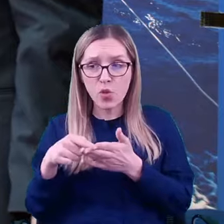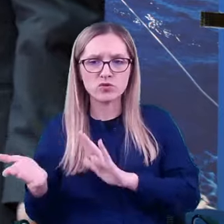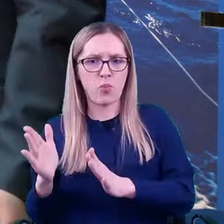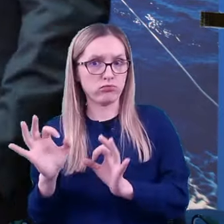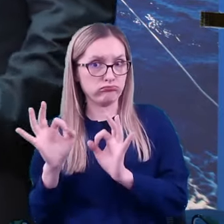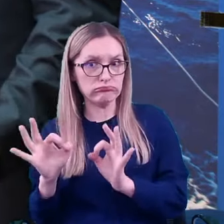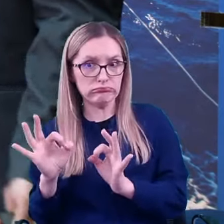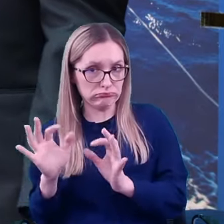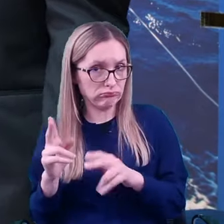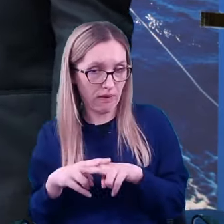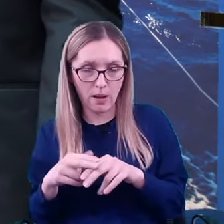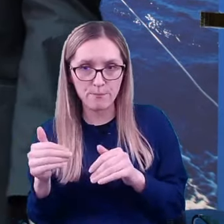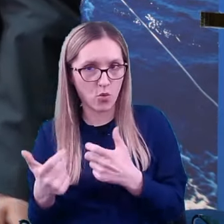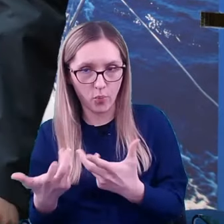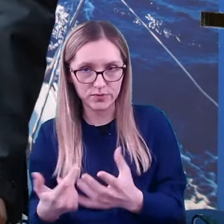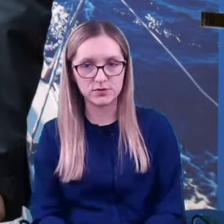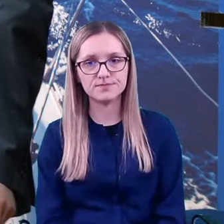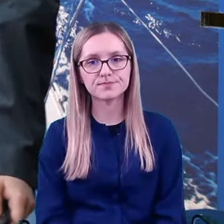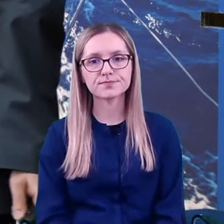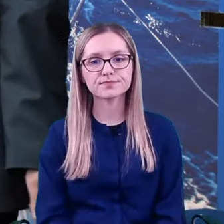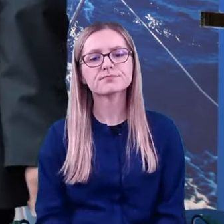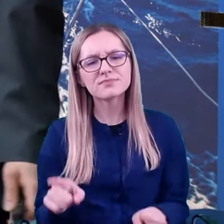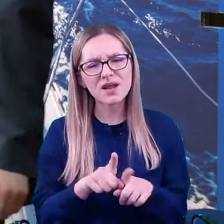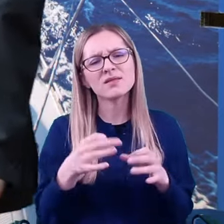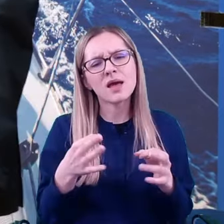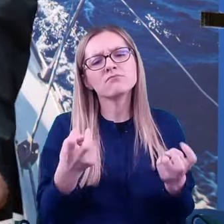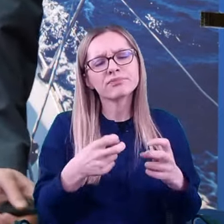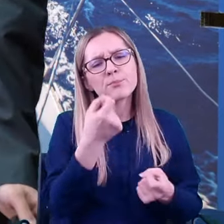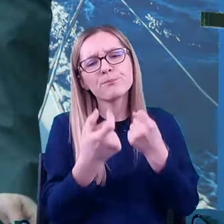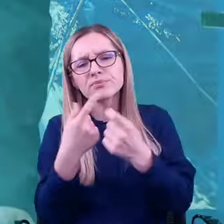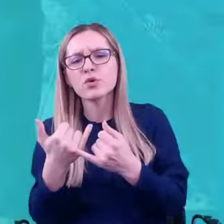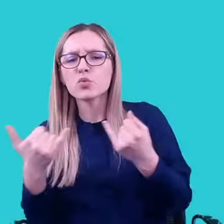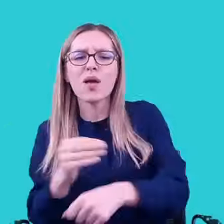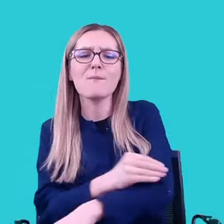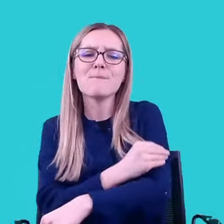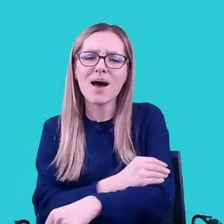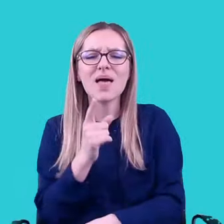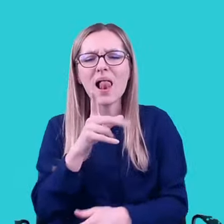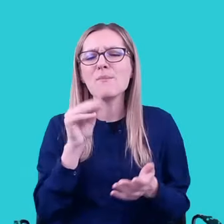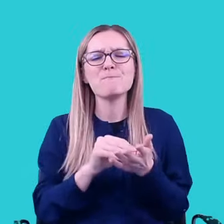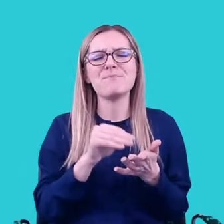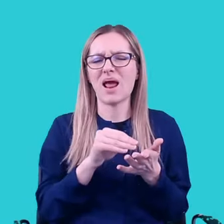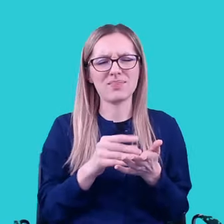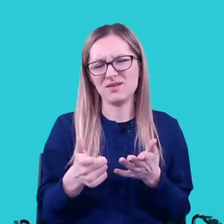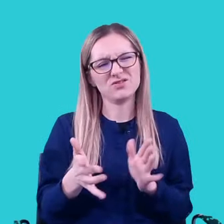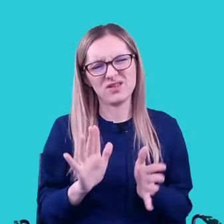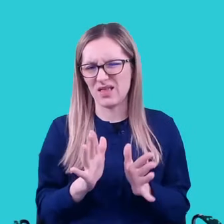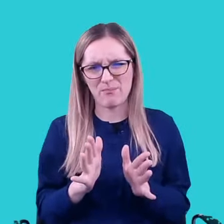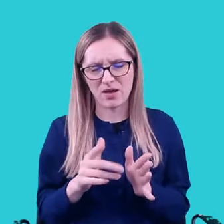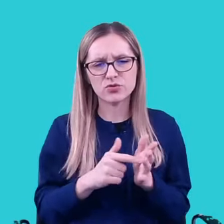We also have other, more experimental materials, however rarely used in practice, such as nanotubes and porous materials.